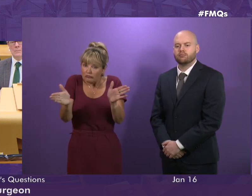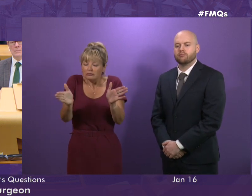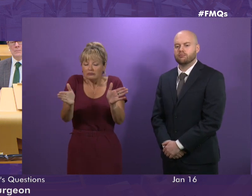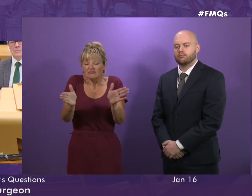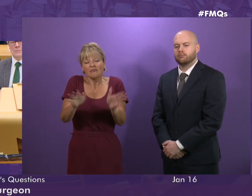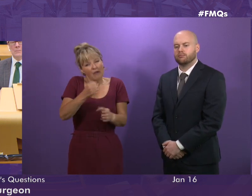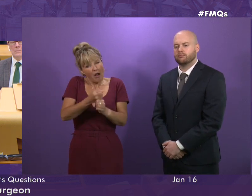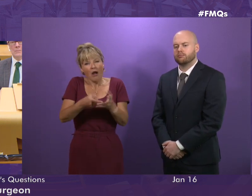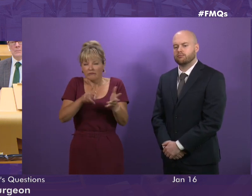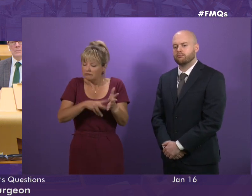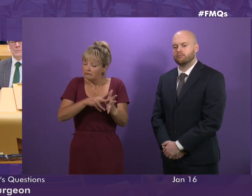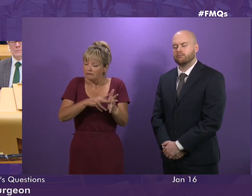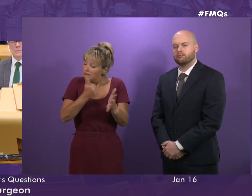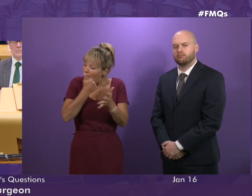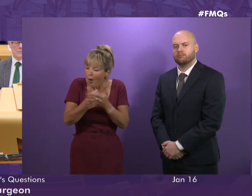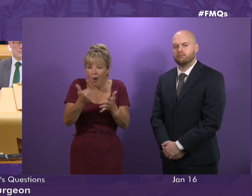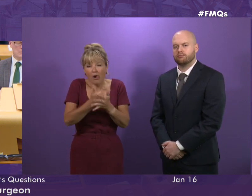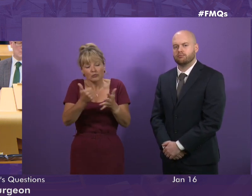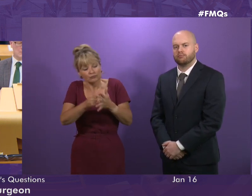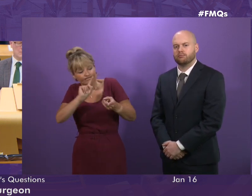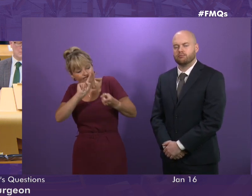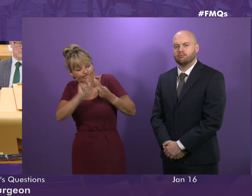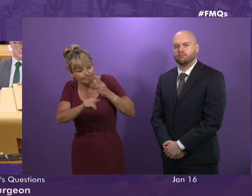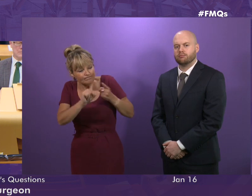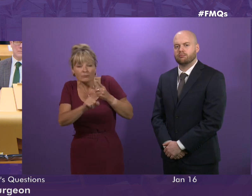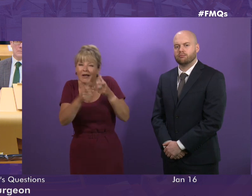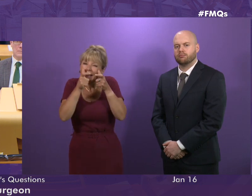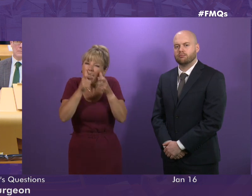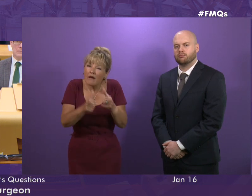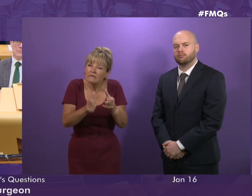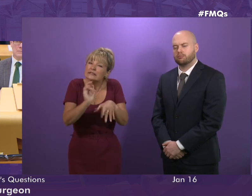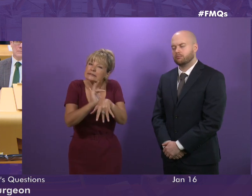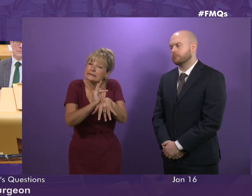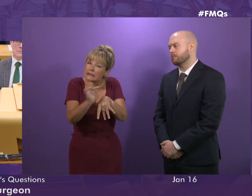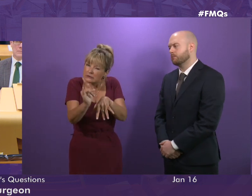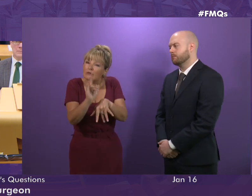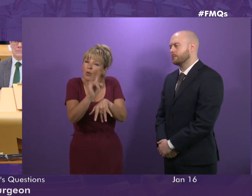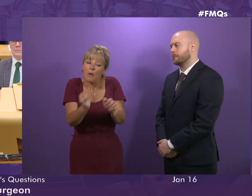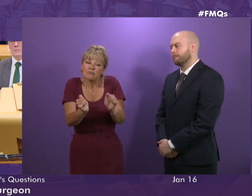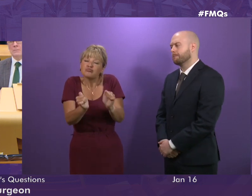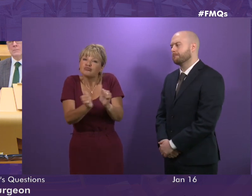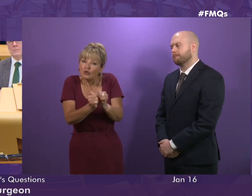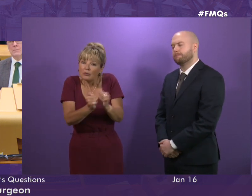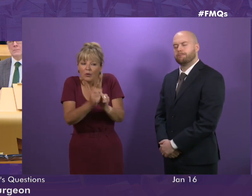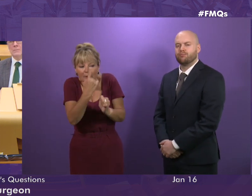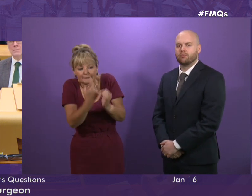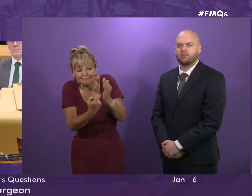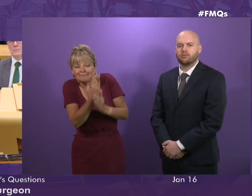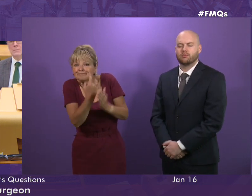seek to respond carefully, sensitively and appropriately when issues such as the one